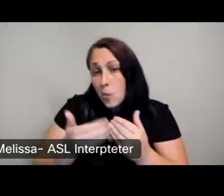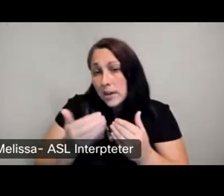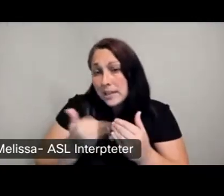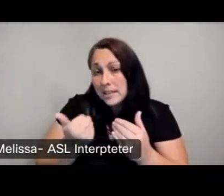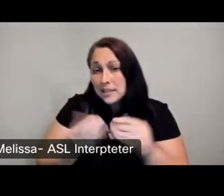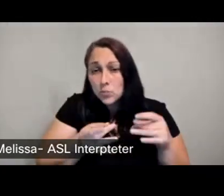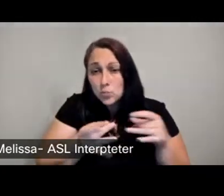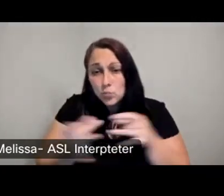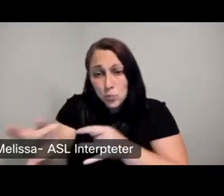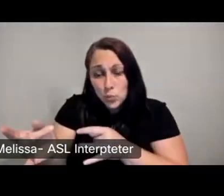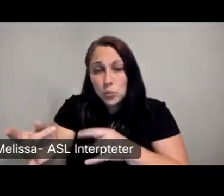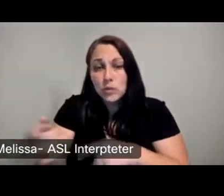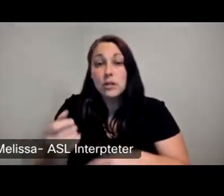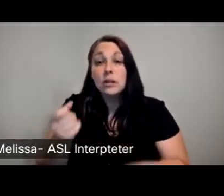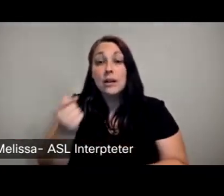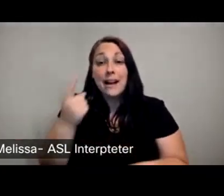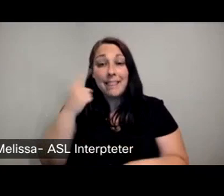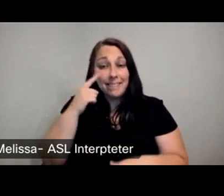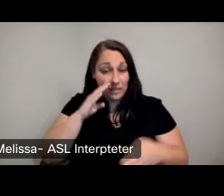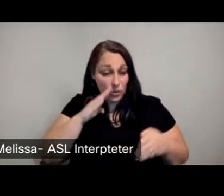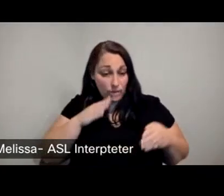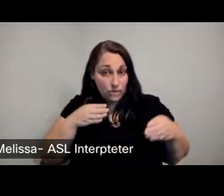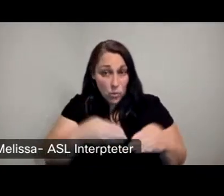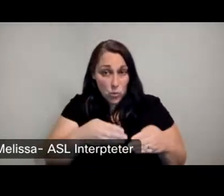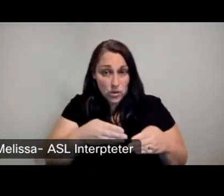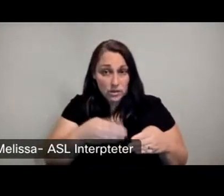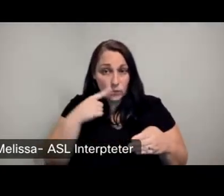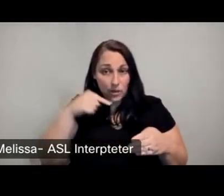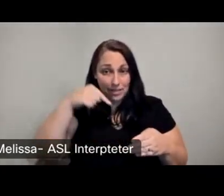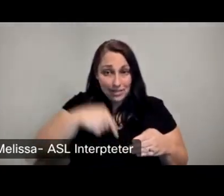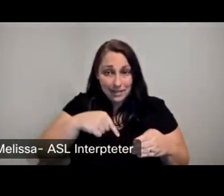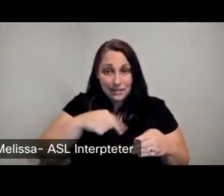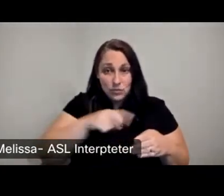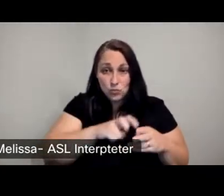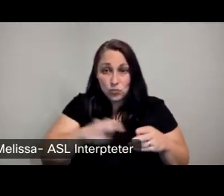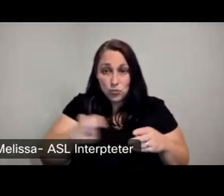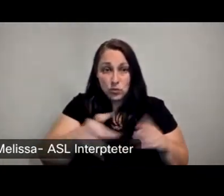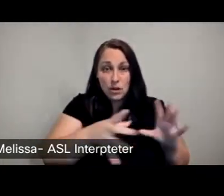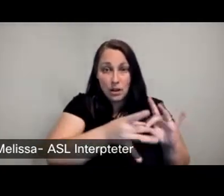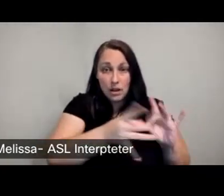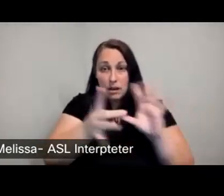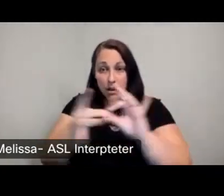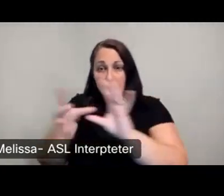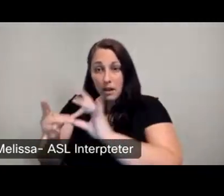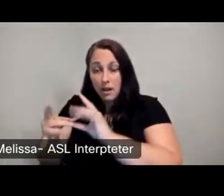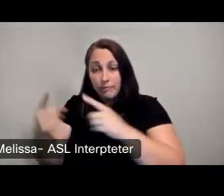to connect this route to other routes uh of the circulator and certainly connecting to